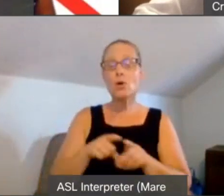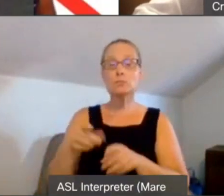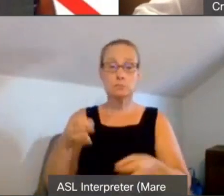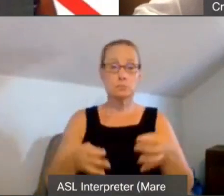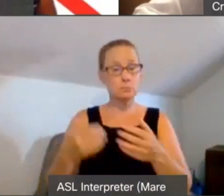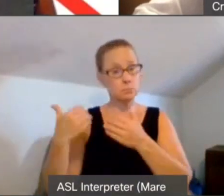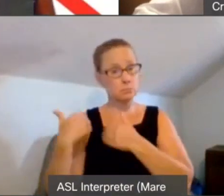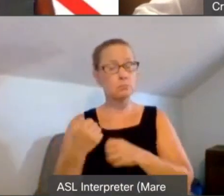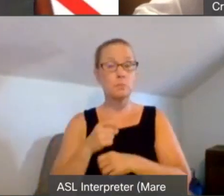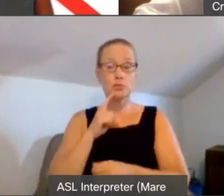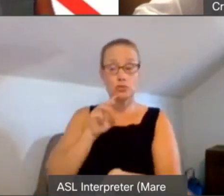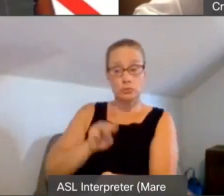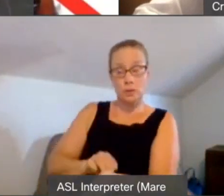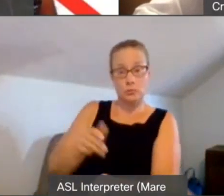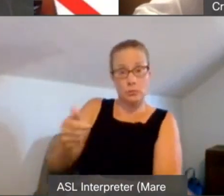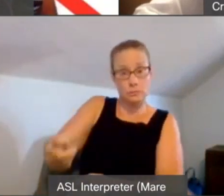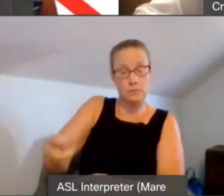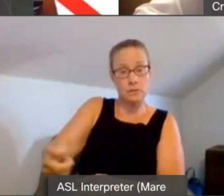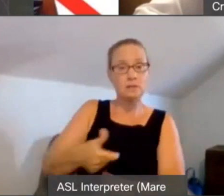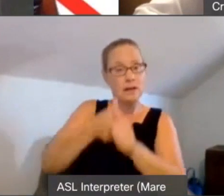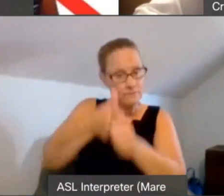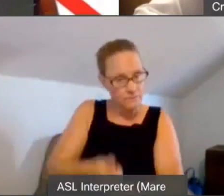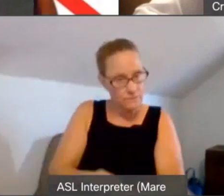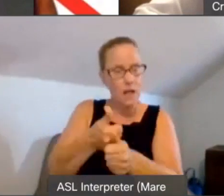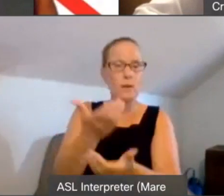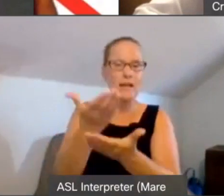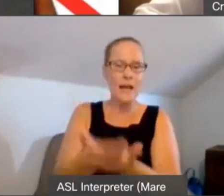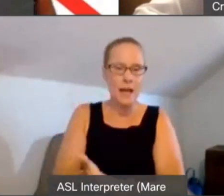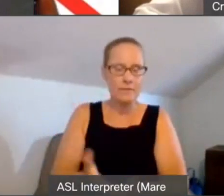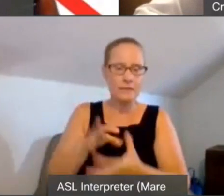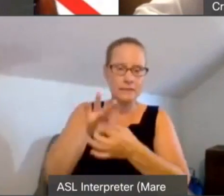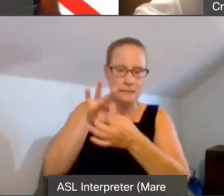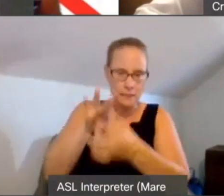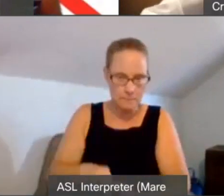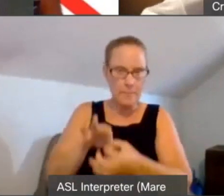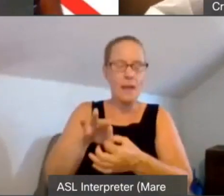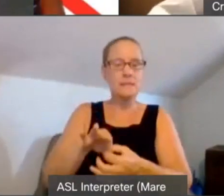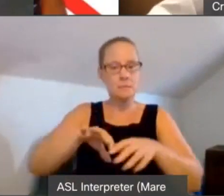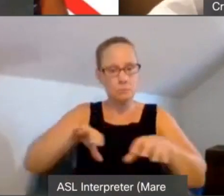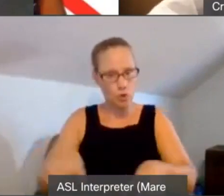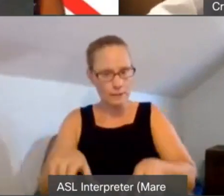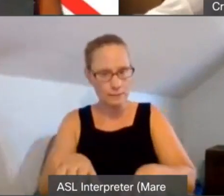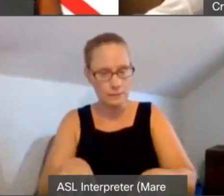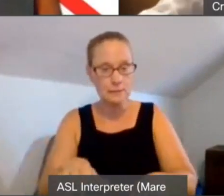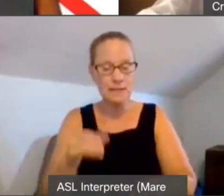that medical provider is following evidence-based practice. And if not, they could seek a second opinion